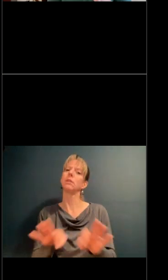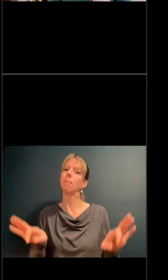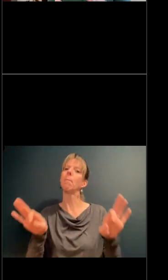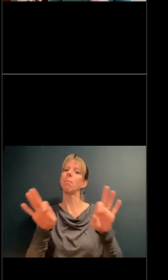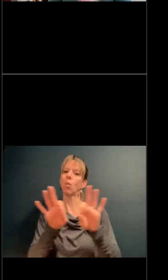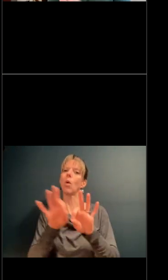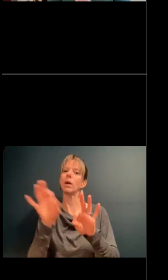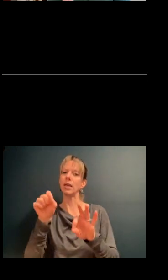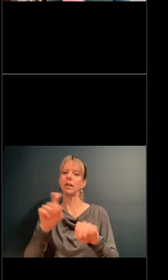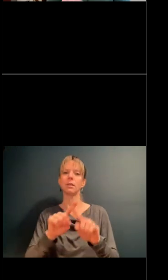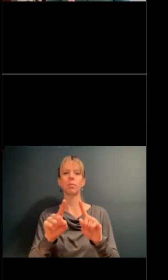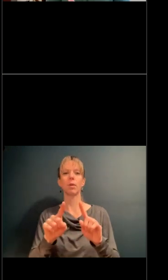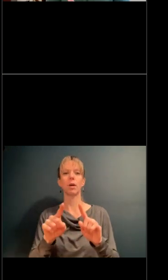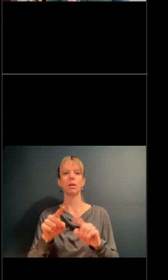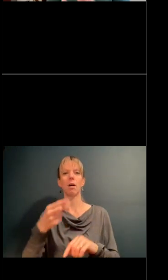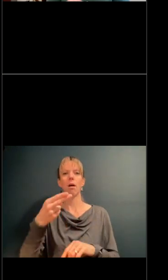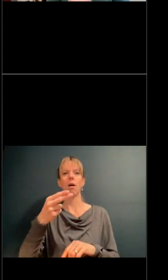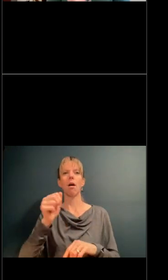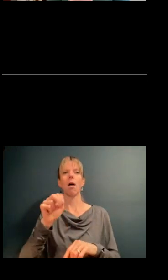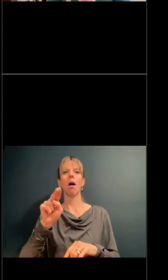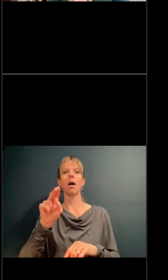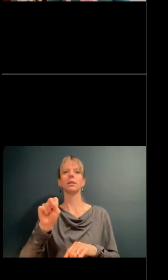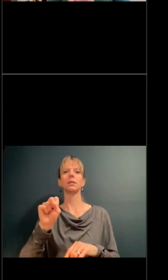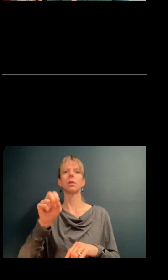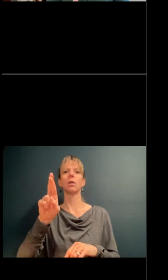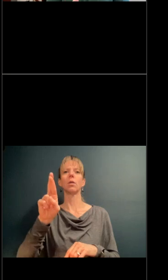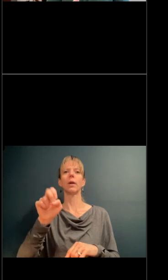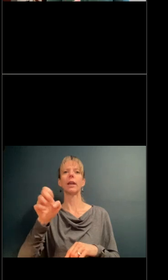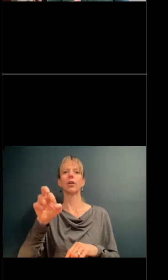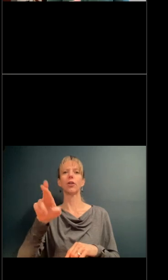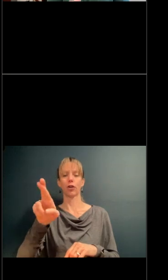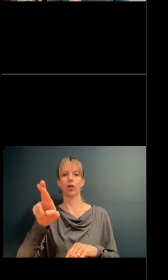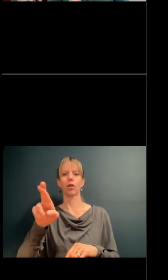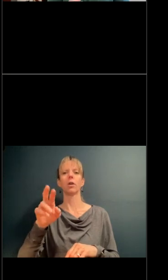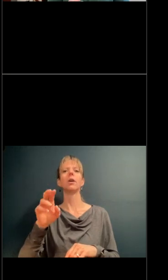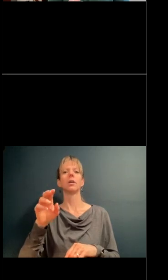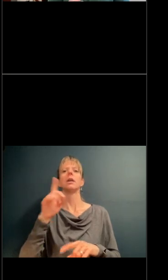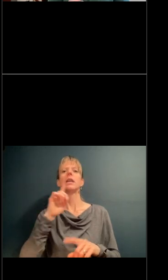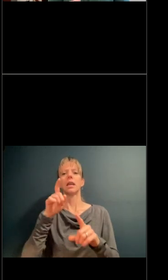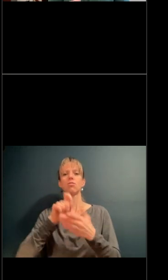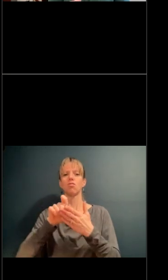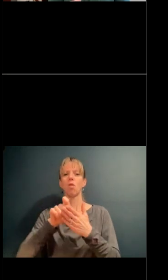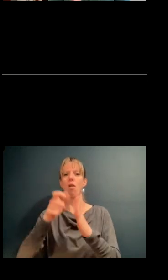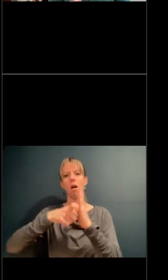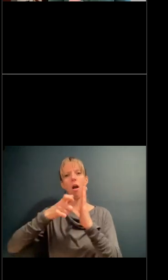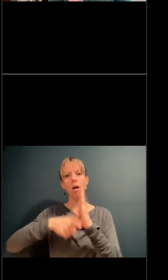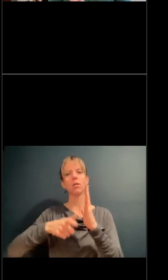But is Hans Renders reminds us of this wonderful article on the power of inclusion and friendships,